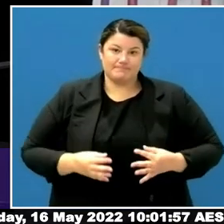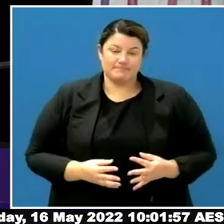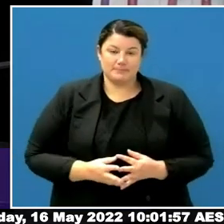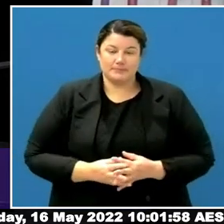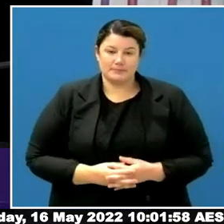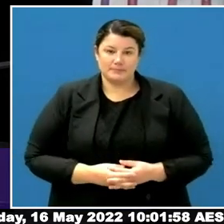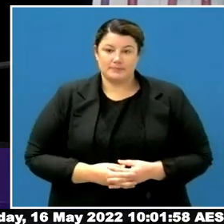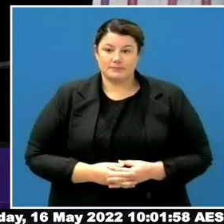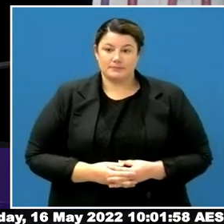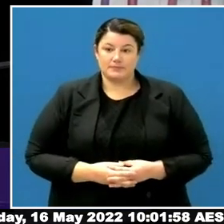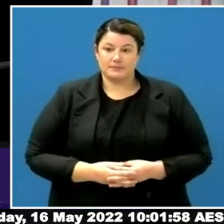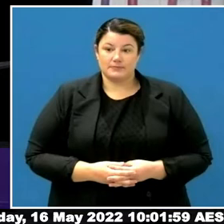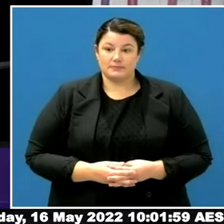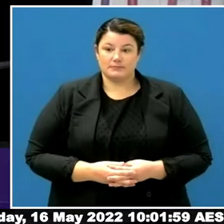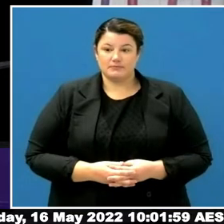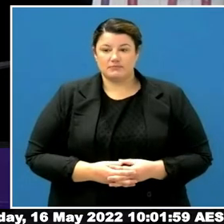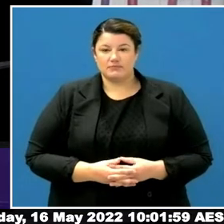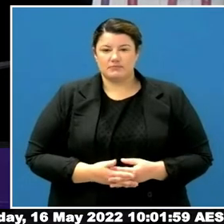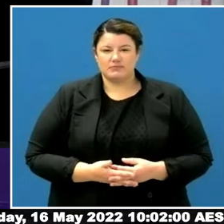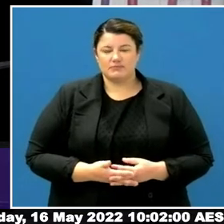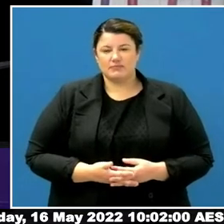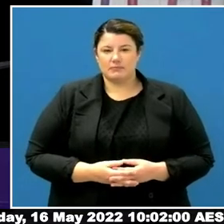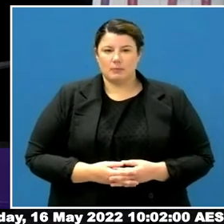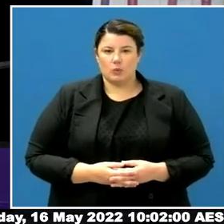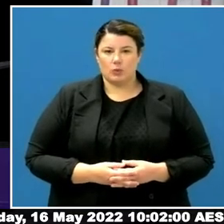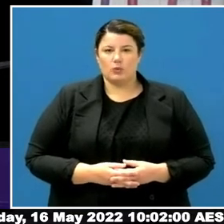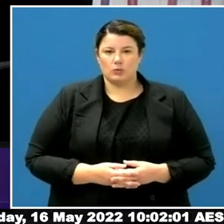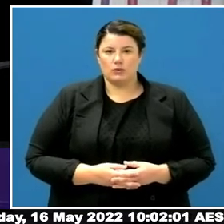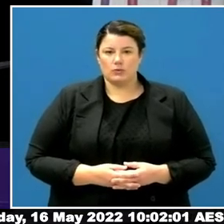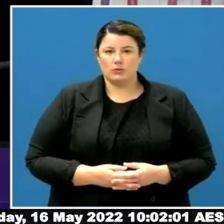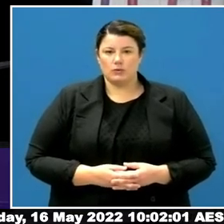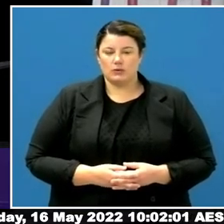As I've said on a number of occasions, this has created formidable challenges for the